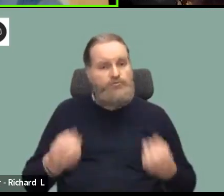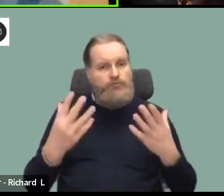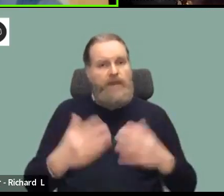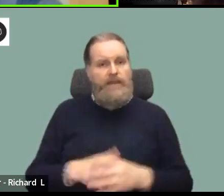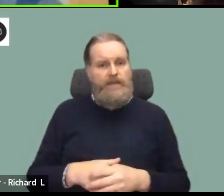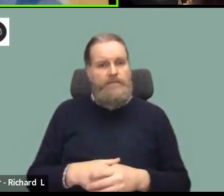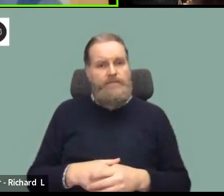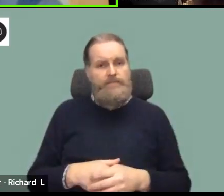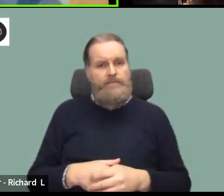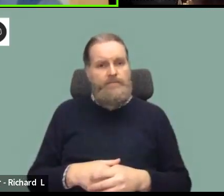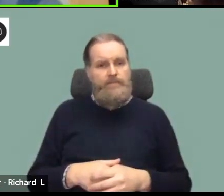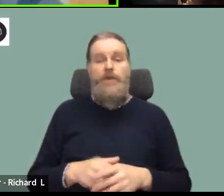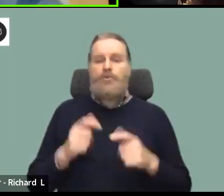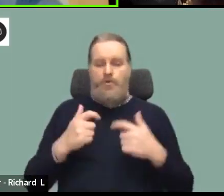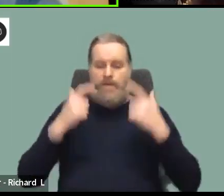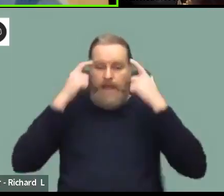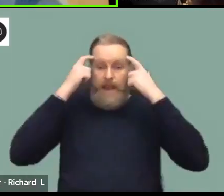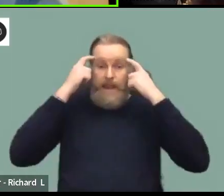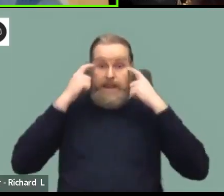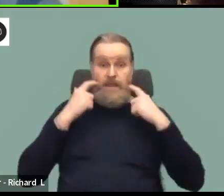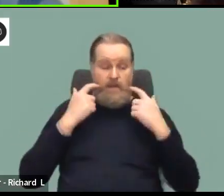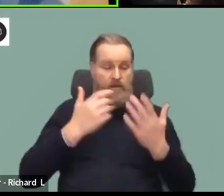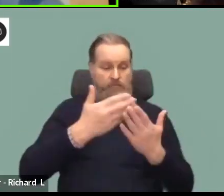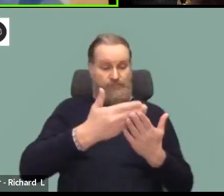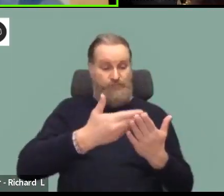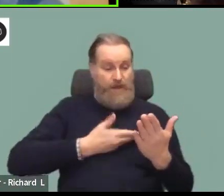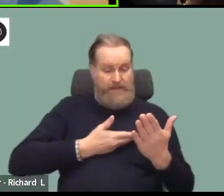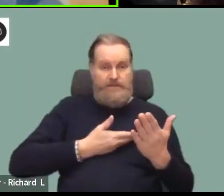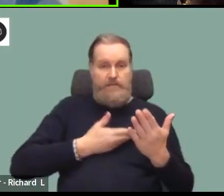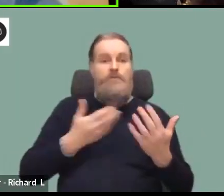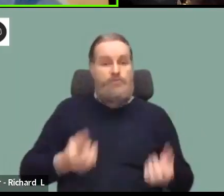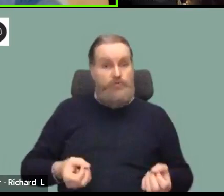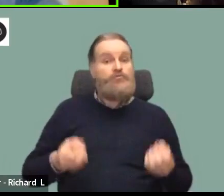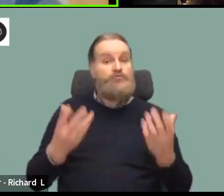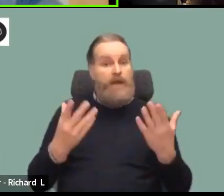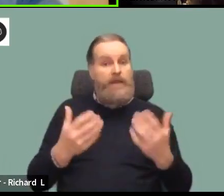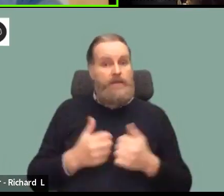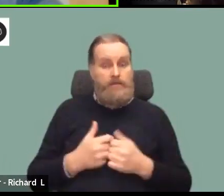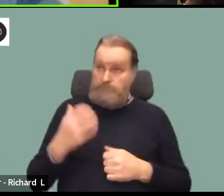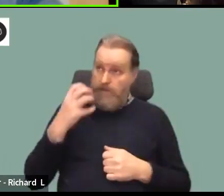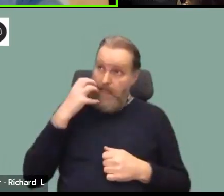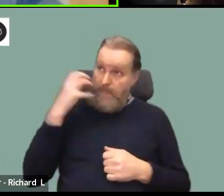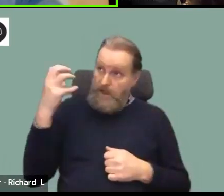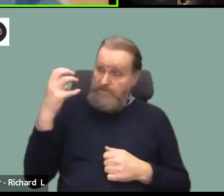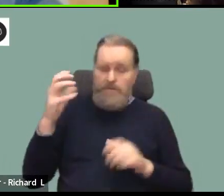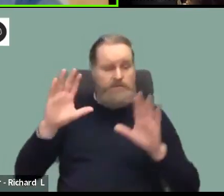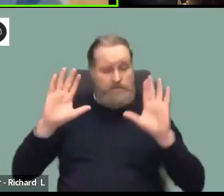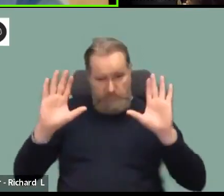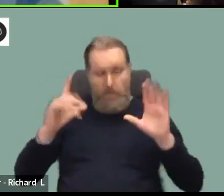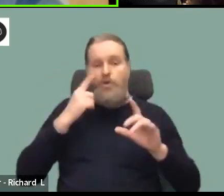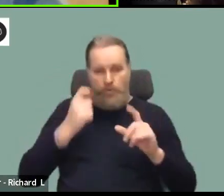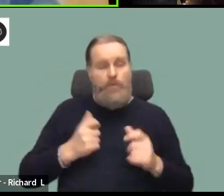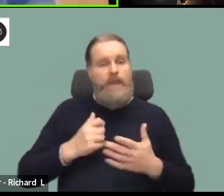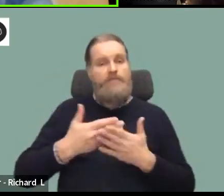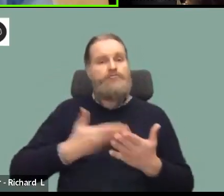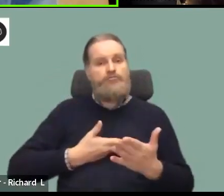history t for taking law for industrial action. if you have a legal right to strike. that is recognized by the employers and even still by this government that people